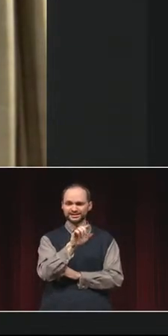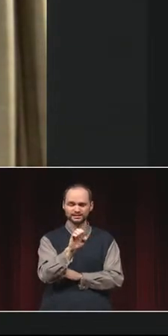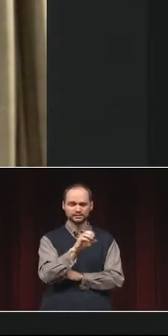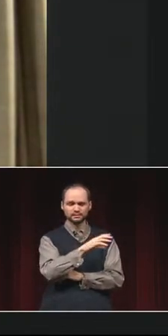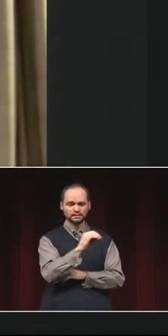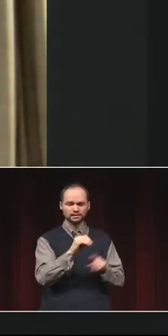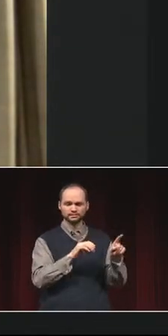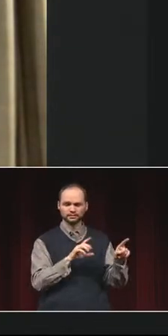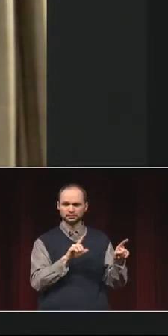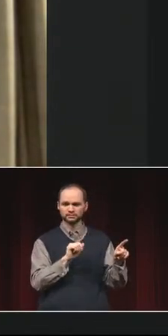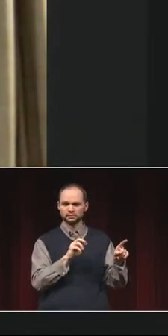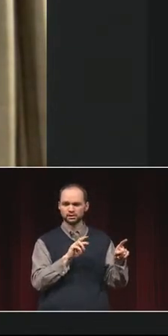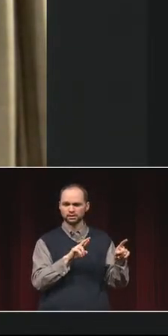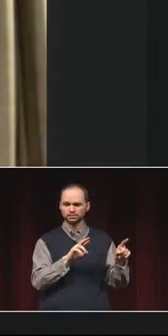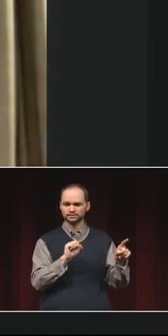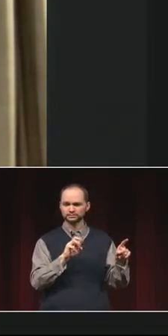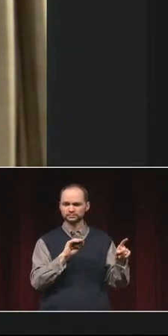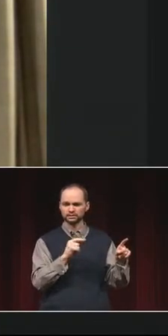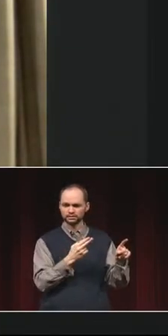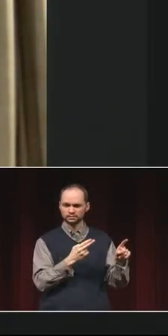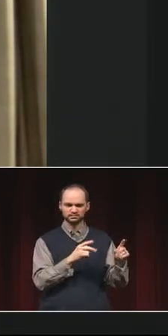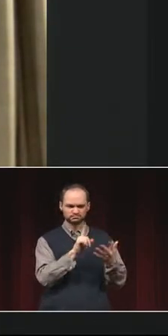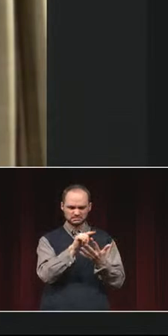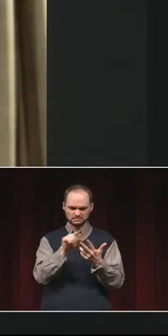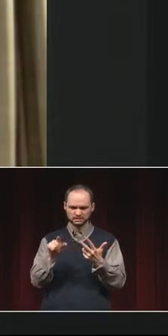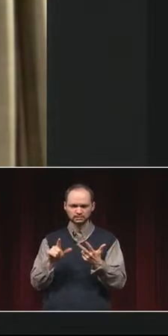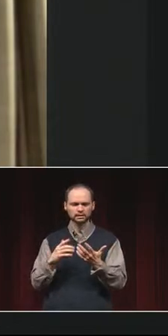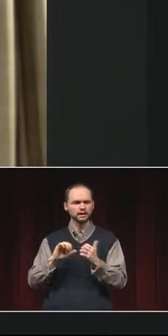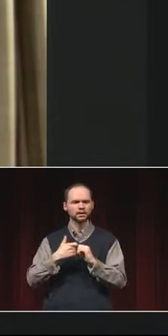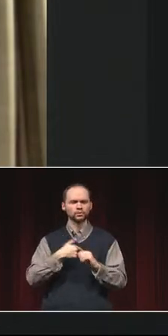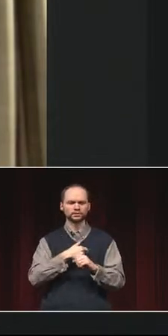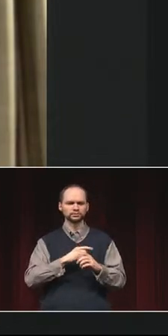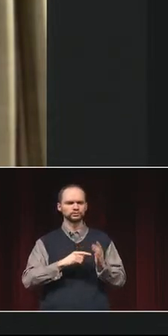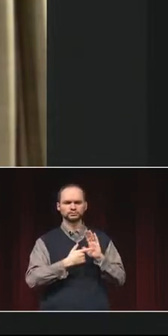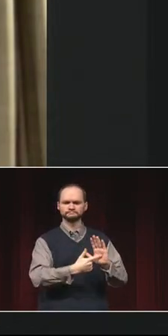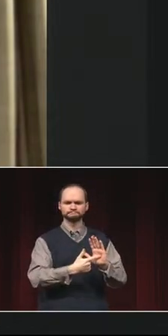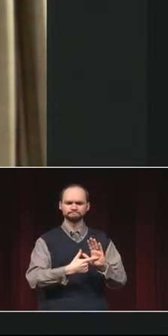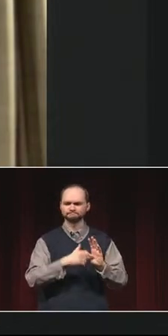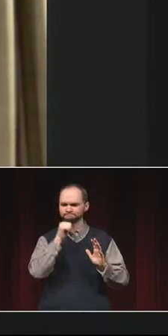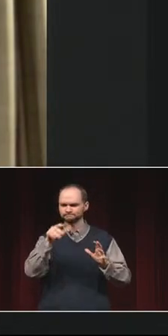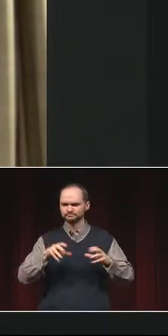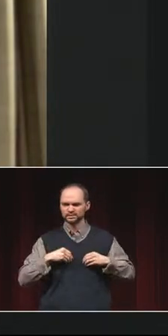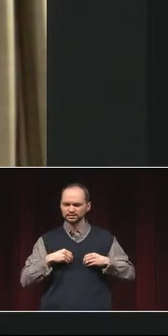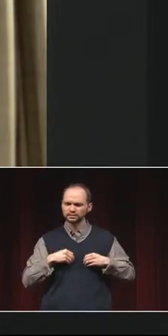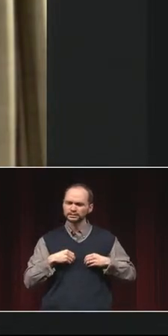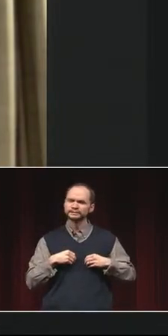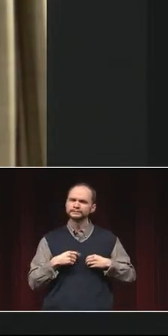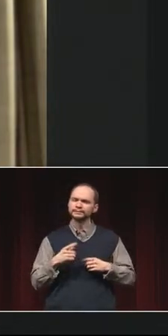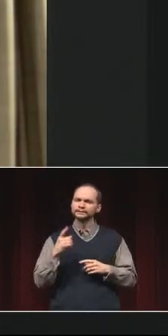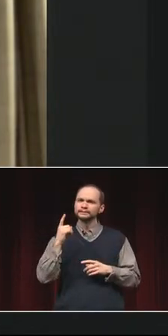I had a lot on my mind when I got on that bus after my work as a seamstress.